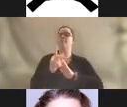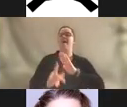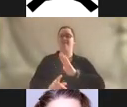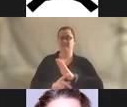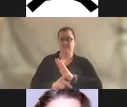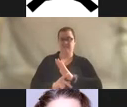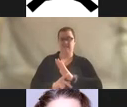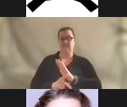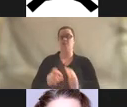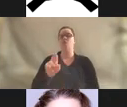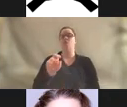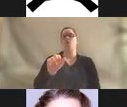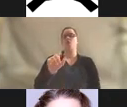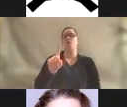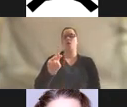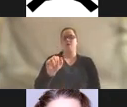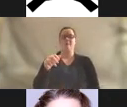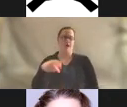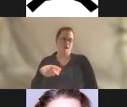And the some of this is probably repetitive.